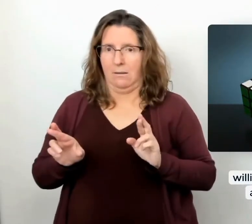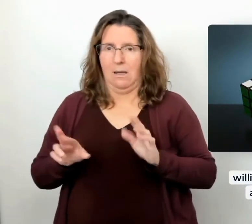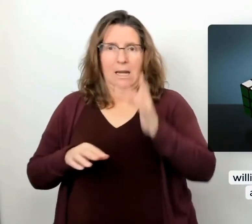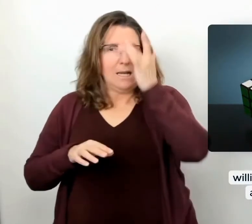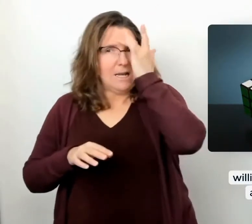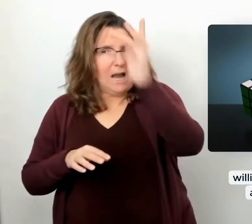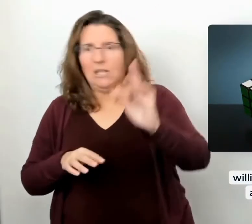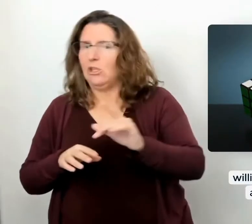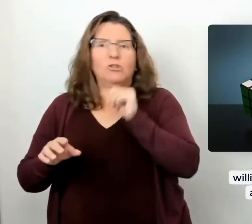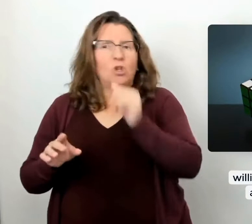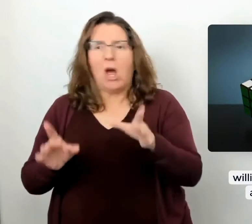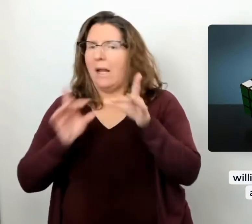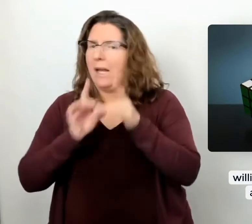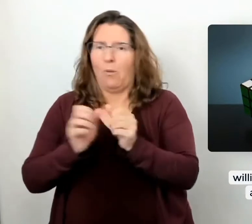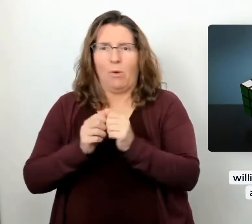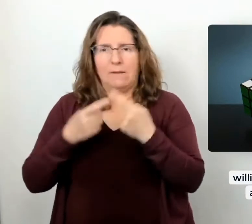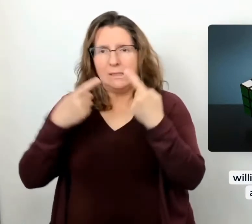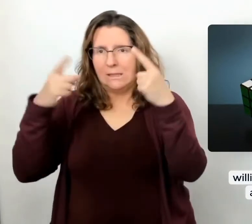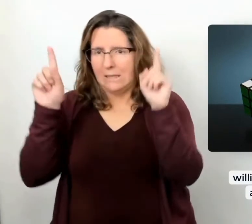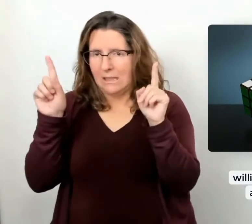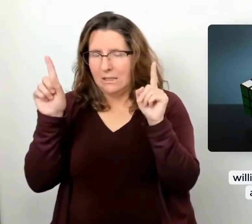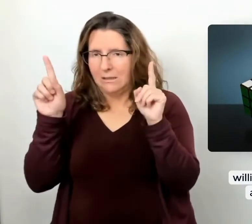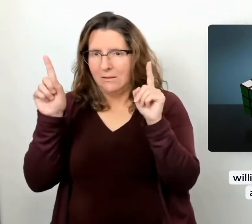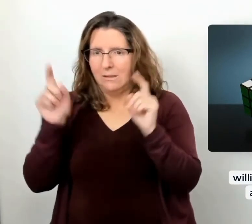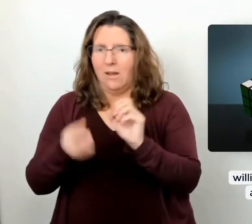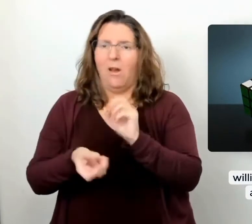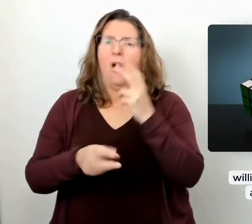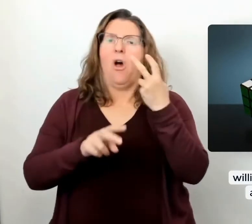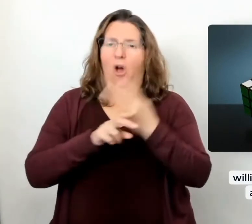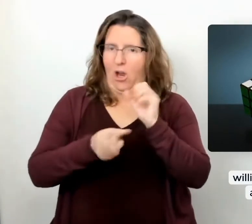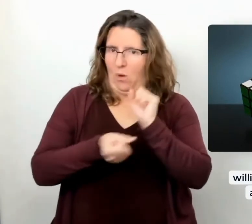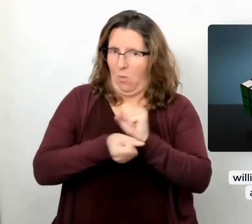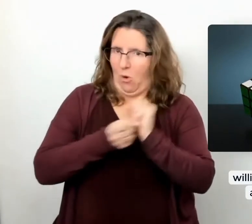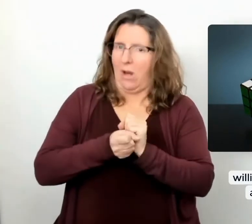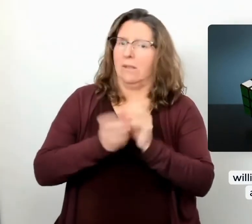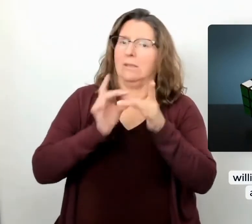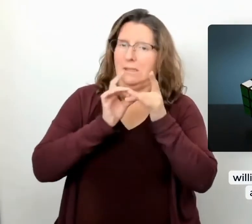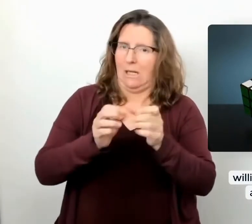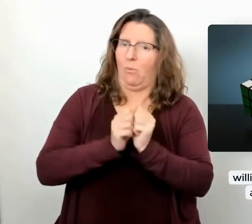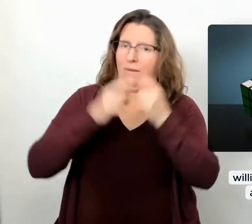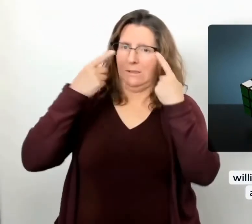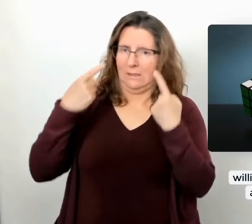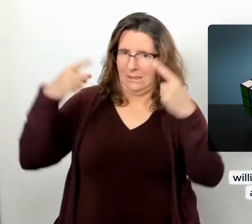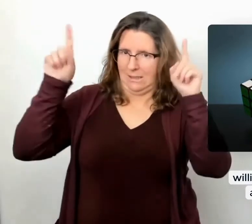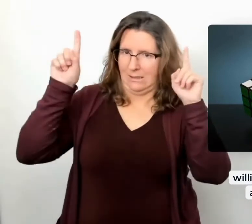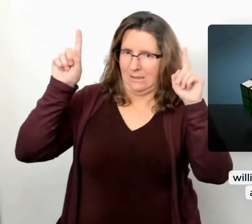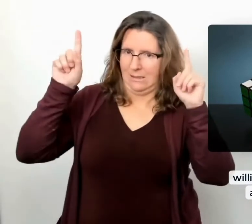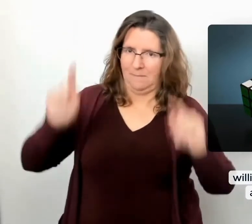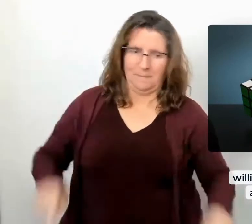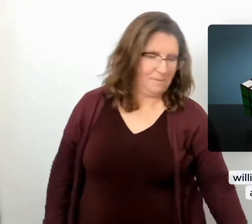Intelligence does not lead to success, it's effort.